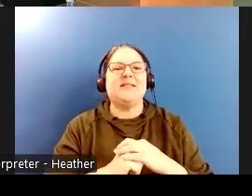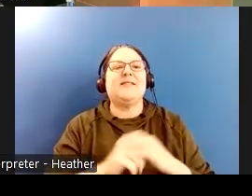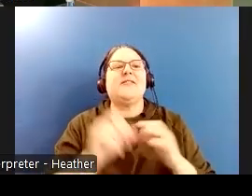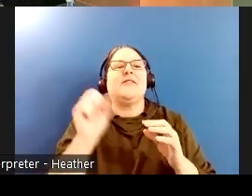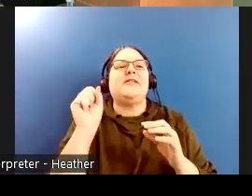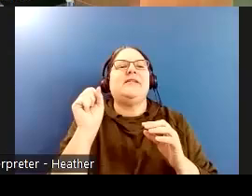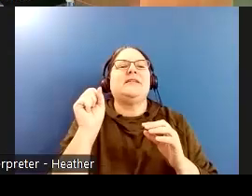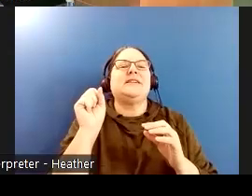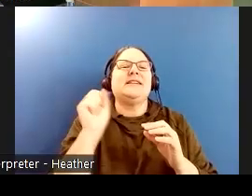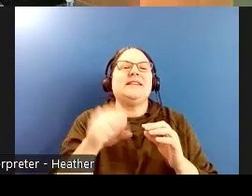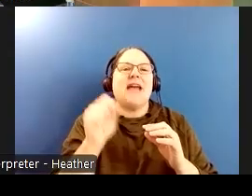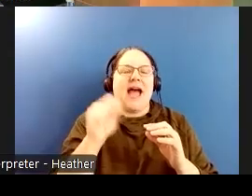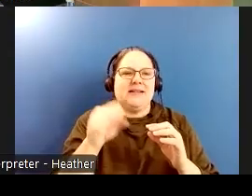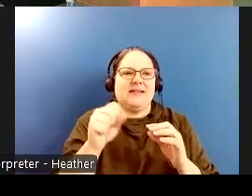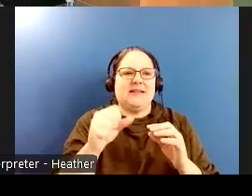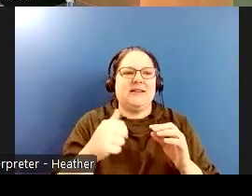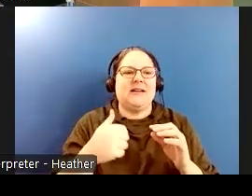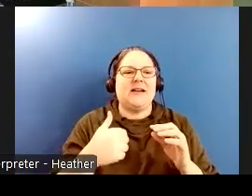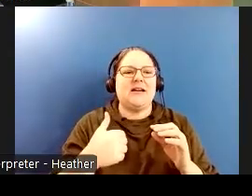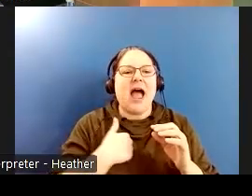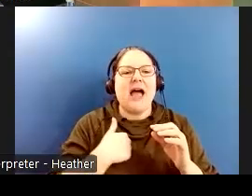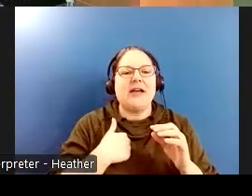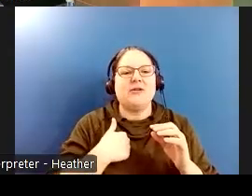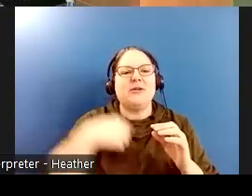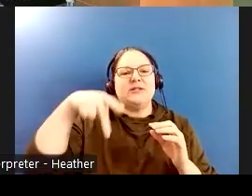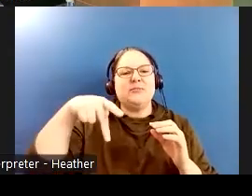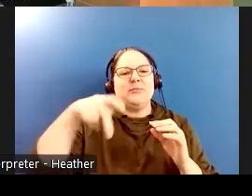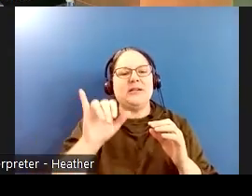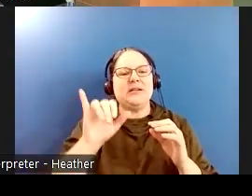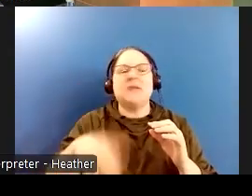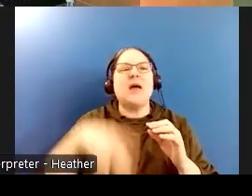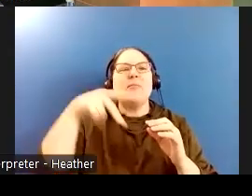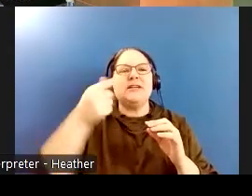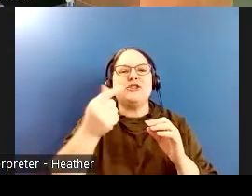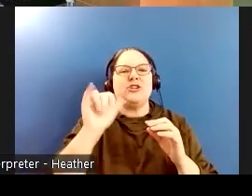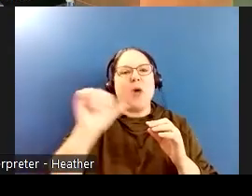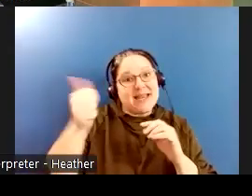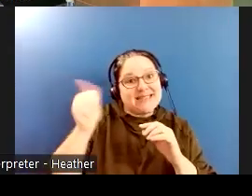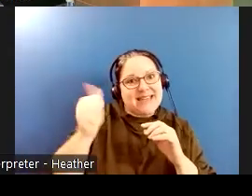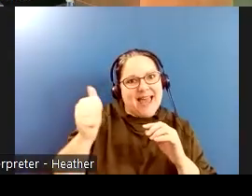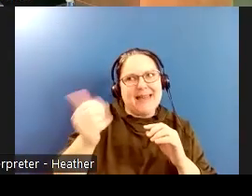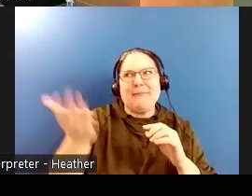path. I was a PGY 10 at one point. So, if you keep on going, you'll you'll uh I don't know,